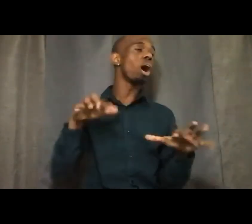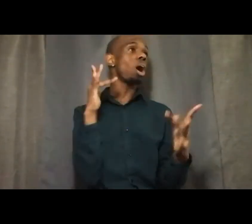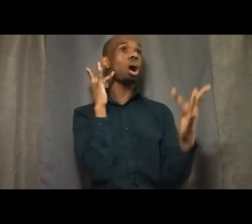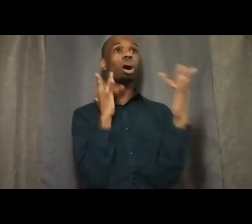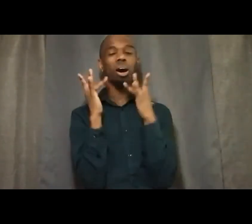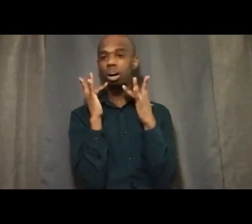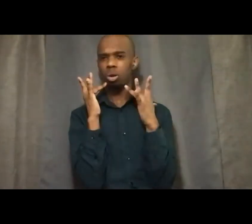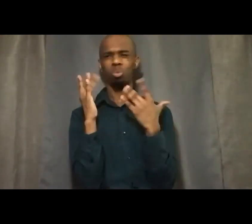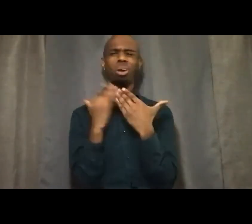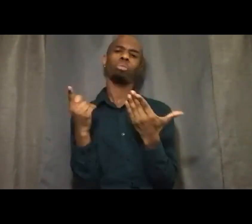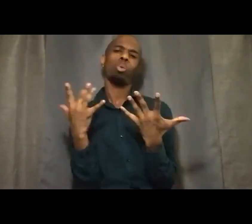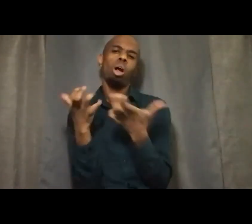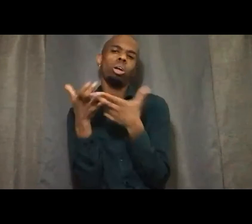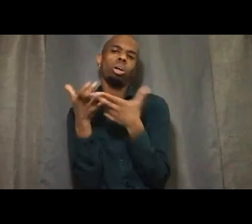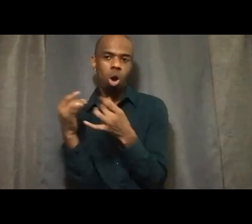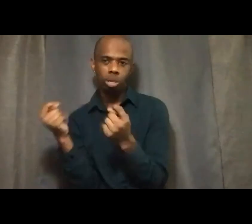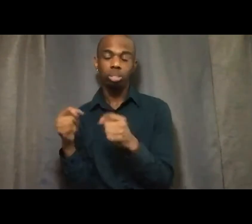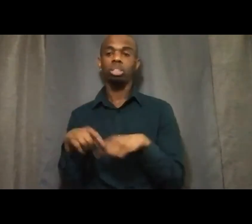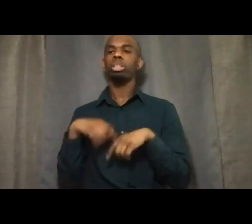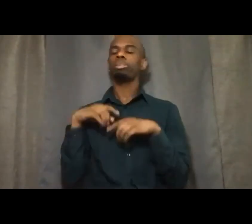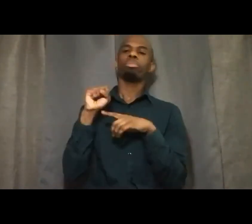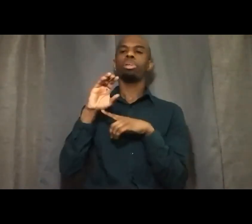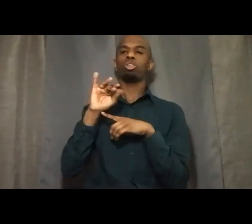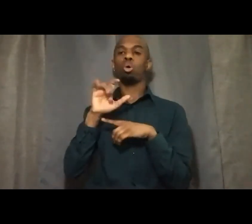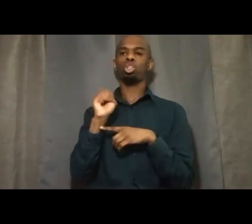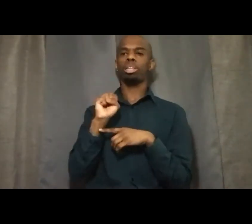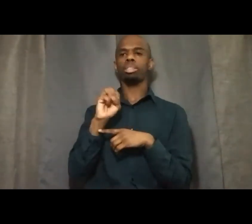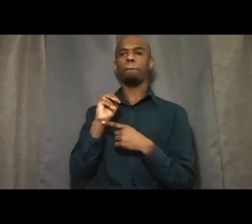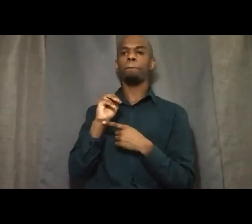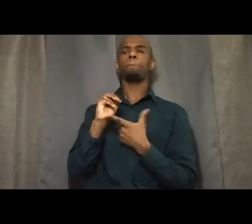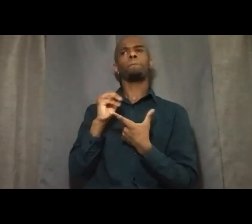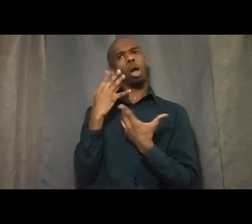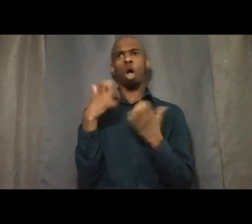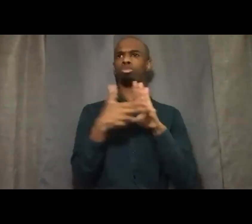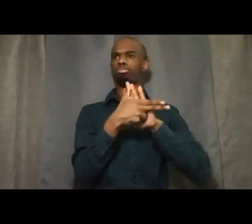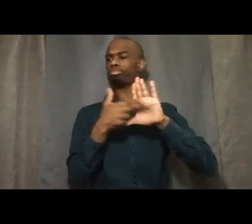whether you wanna call it socialism or not, right. But the truth is, we live in a capitalist system.